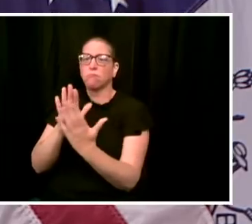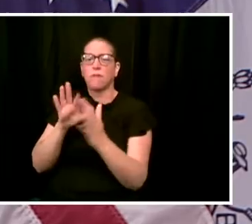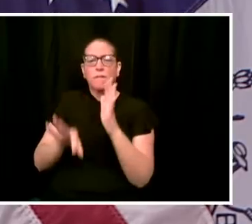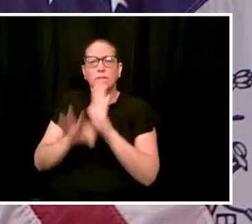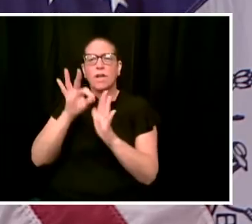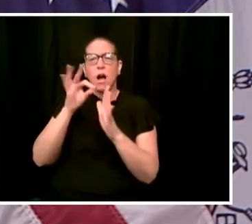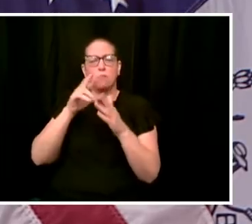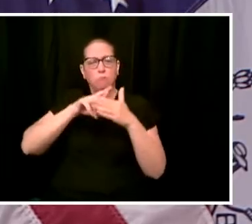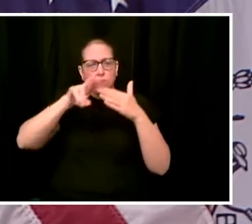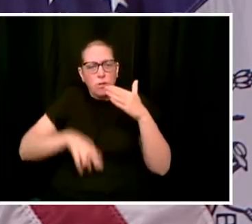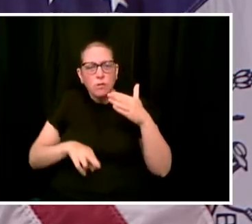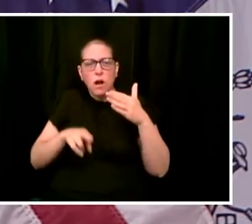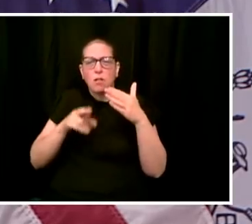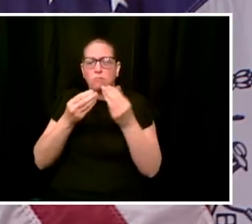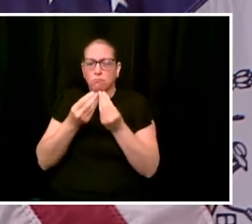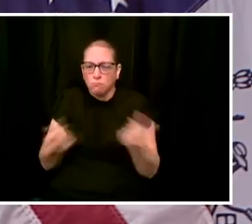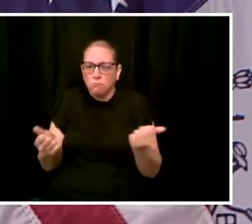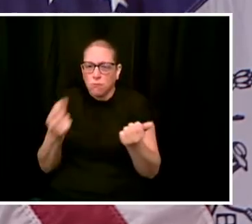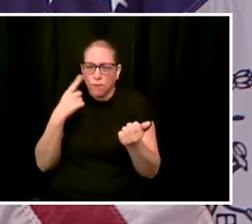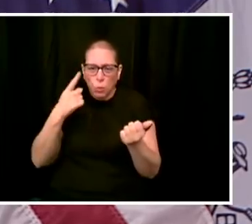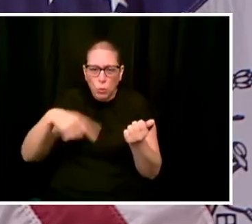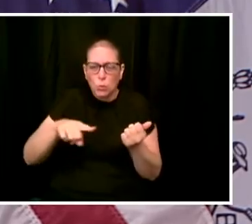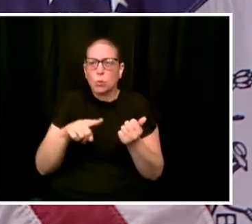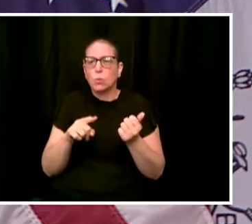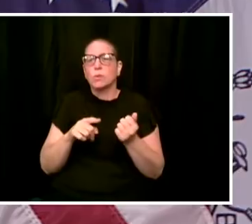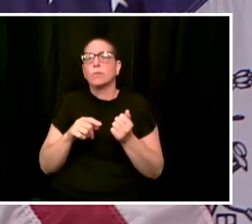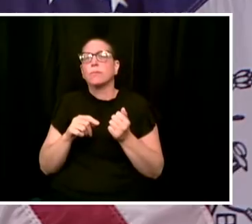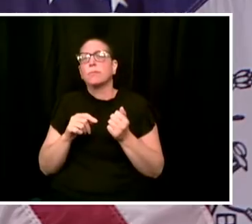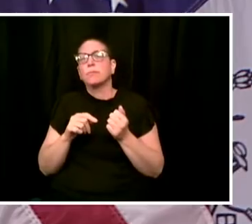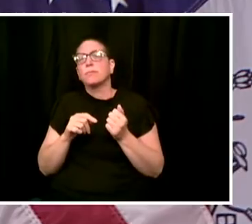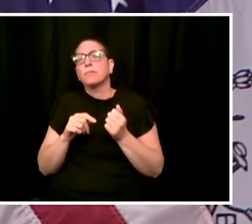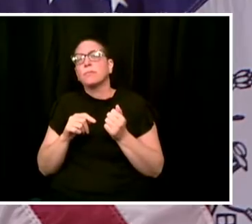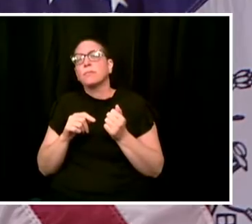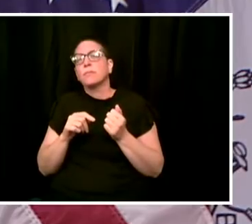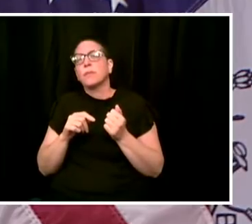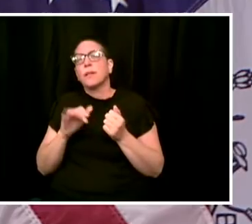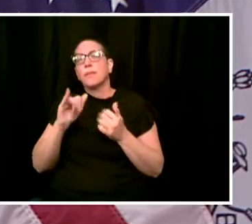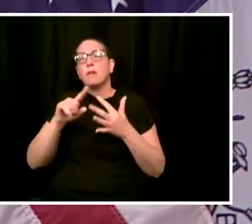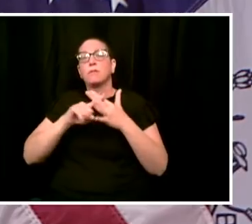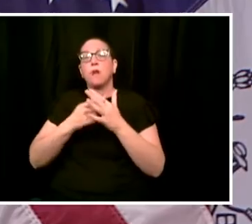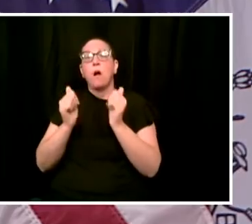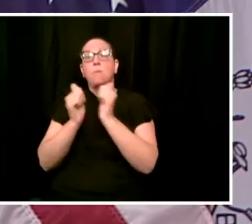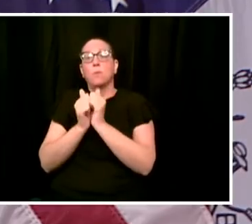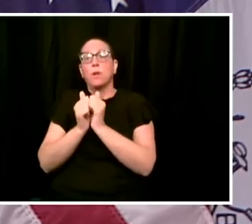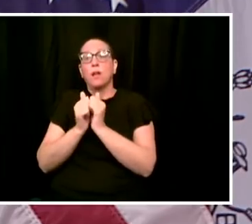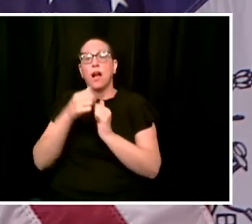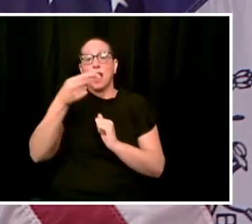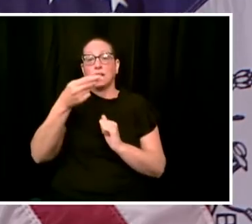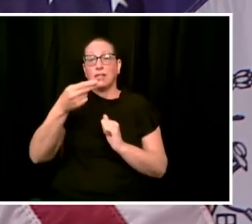THAT THE DECEMBER DISPARITIES